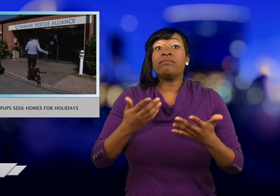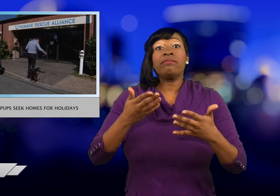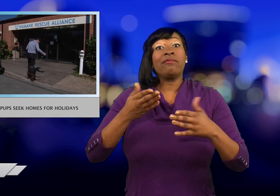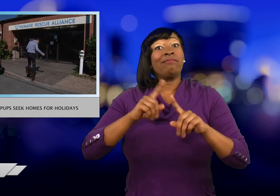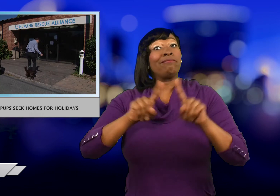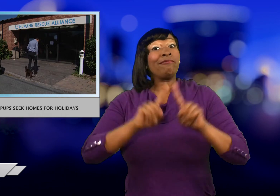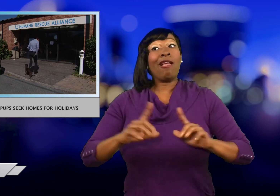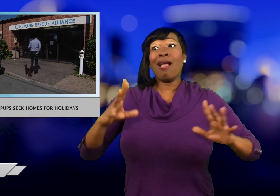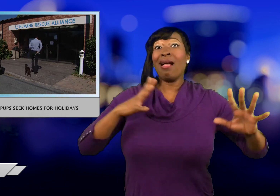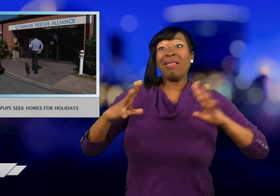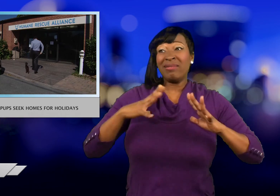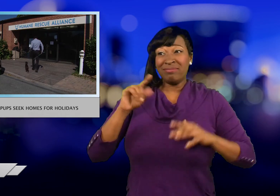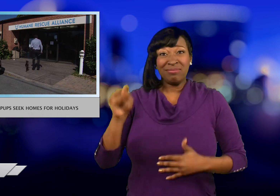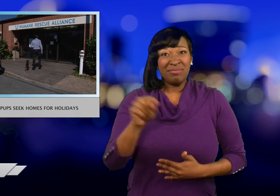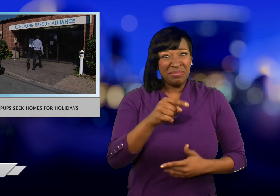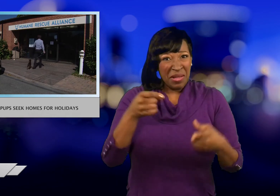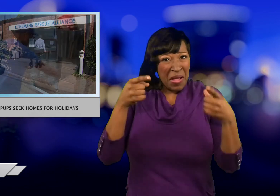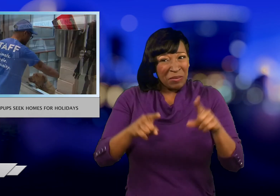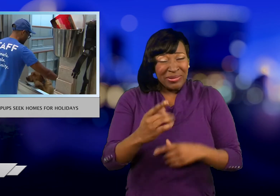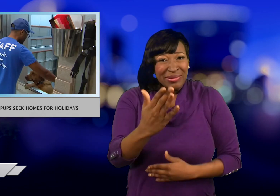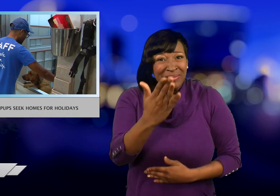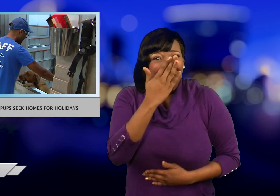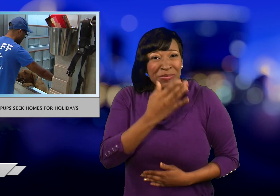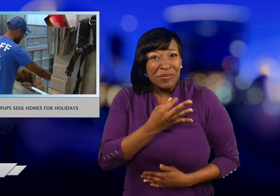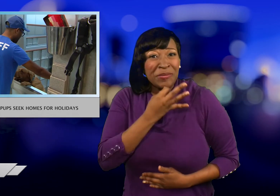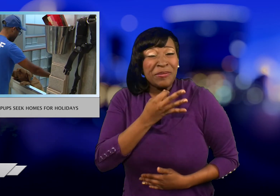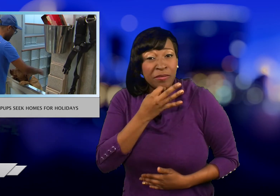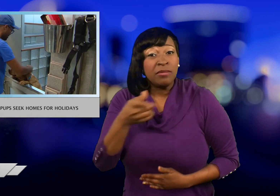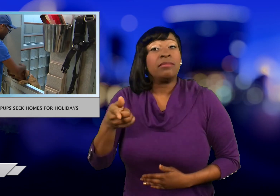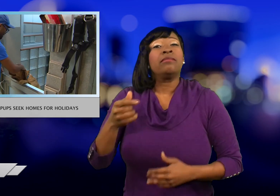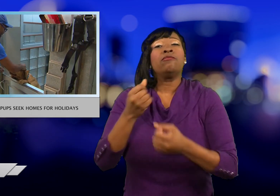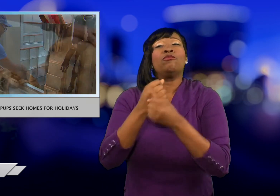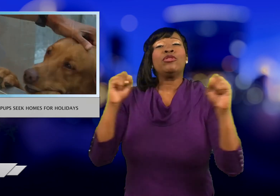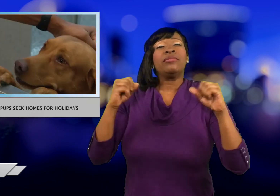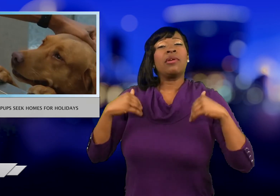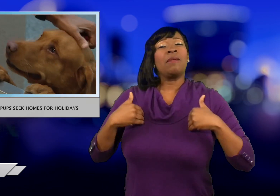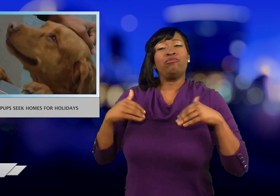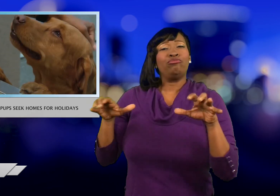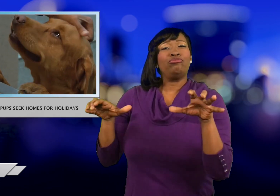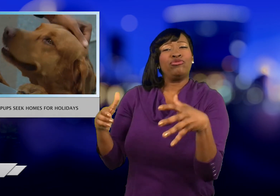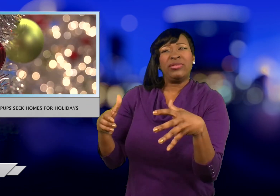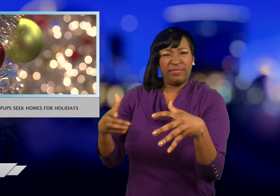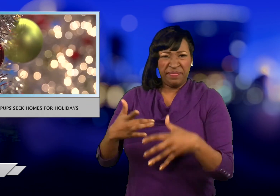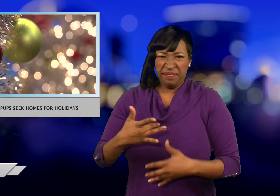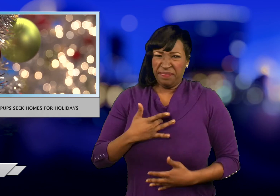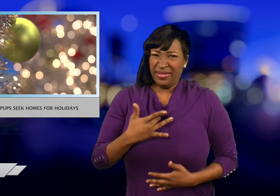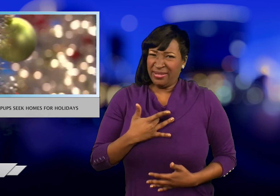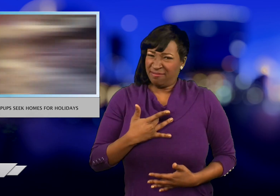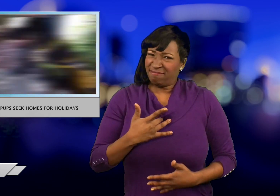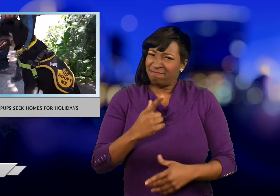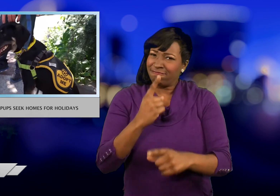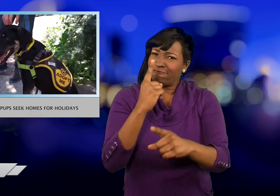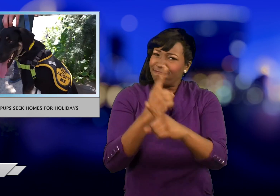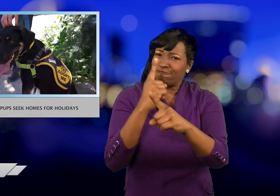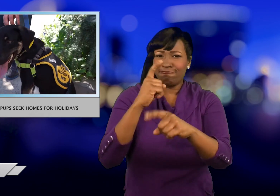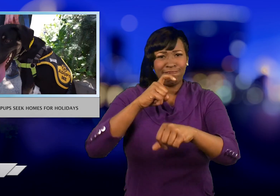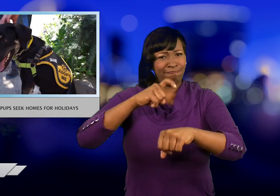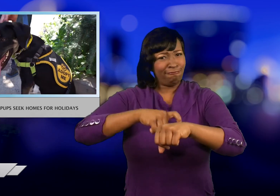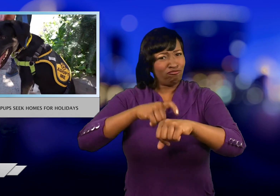With the holidays around the corner, rescue groups feel the timing is perfect to start